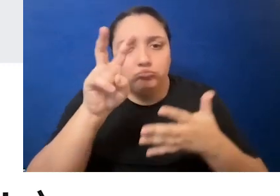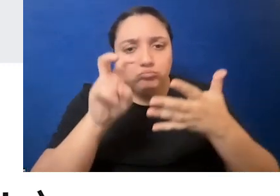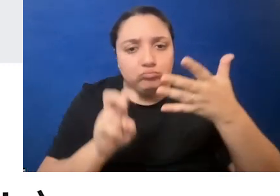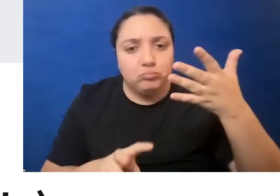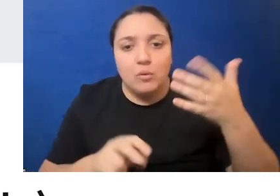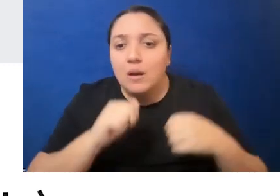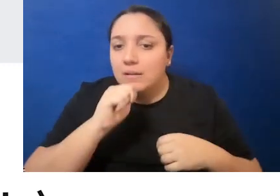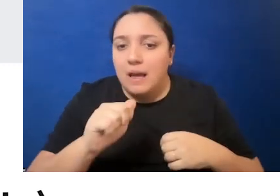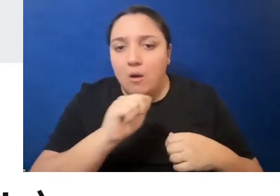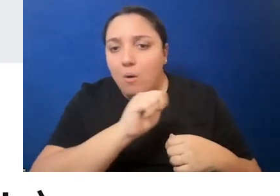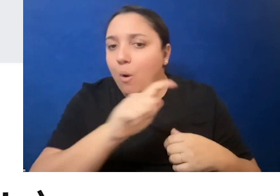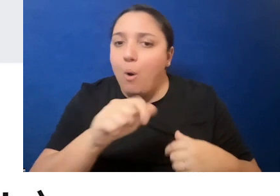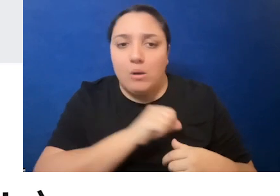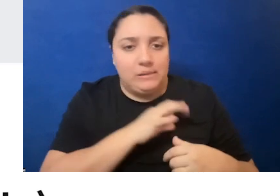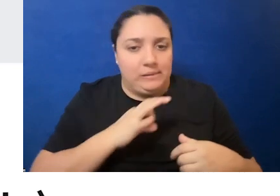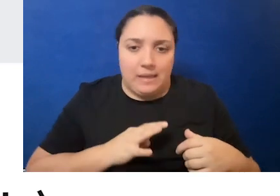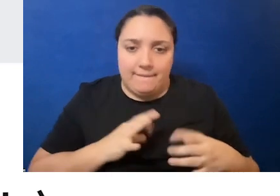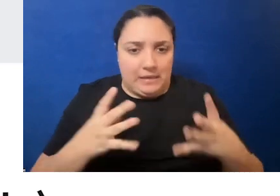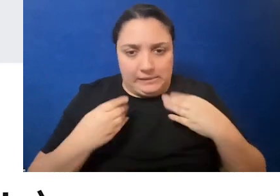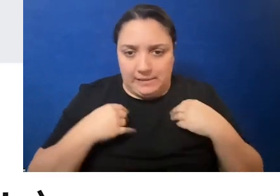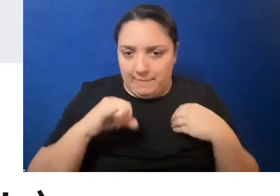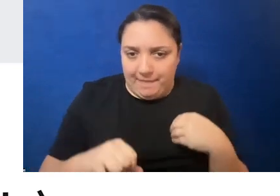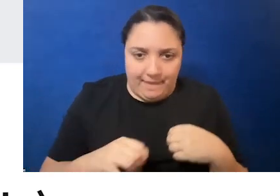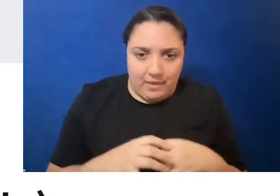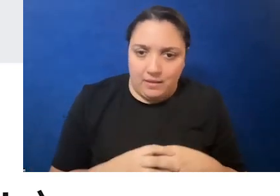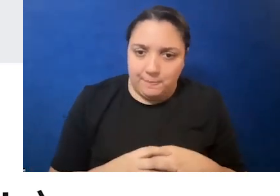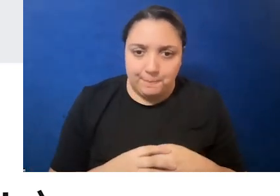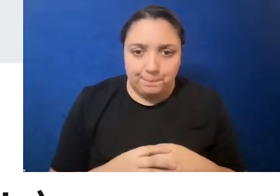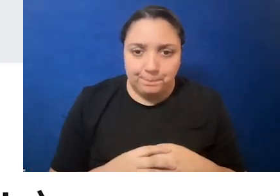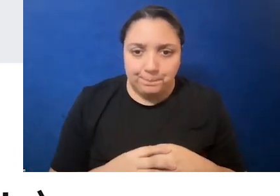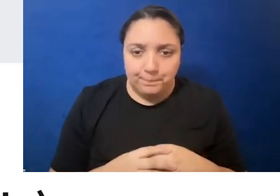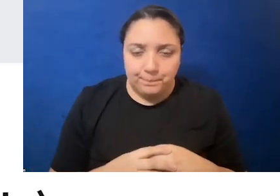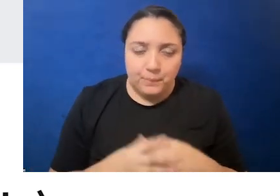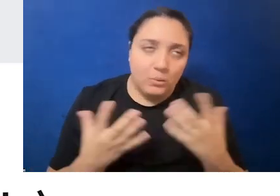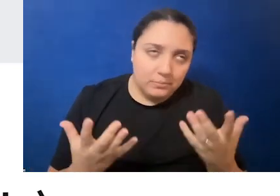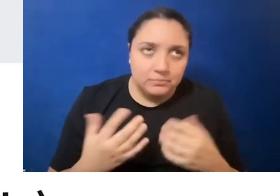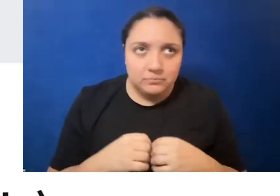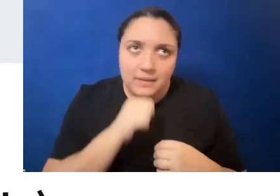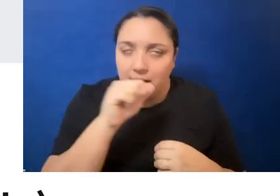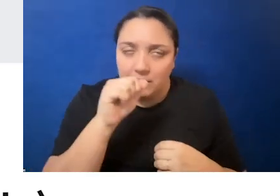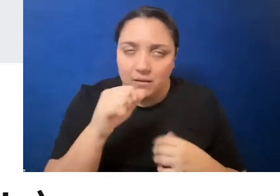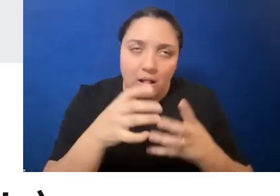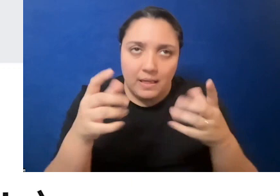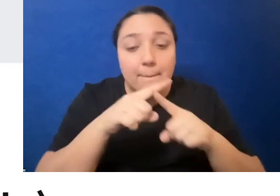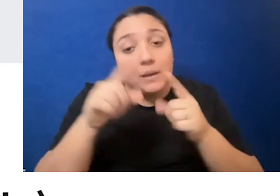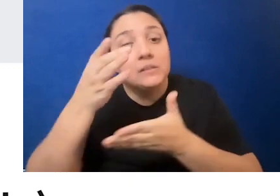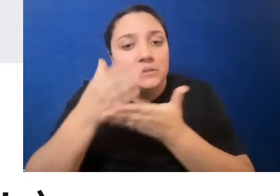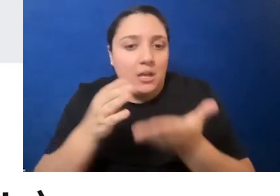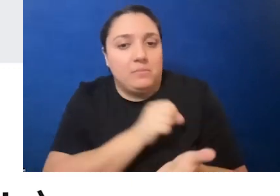THEIR FEELINGS AND NOT JUST THE COUNSELOR. BUT ALL STAFF DON'T ALWAYS BUY